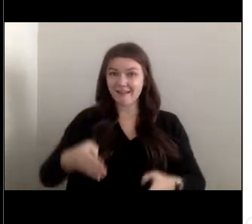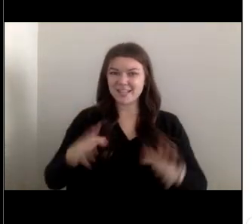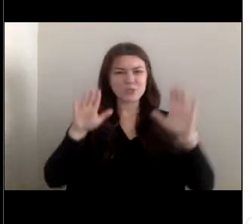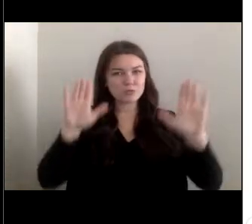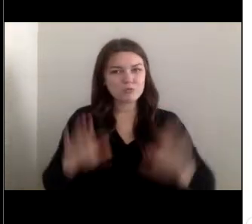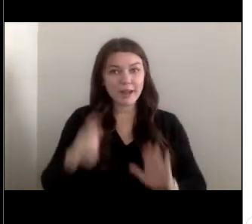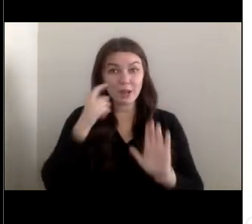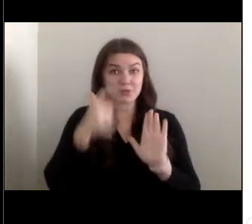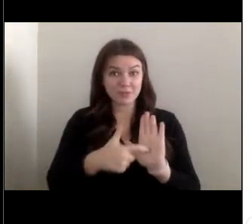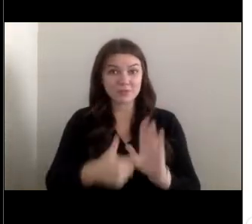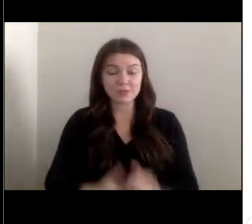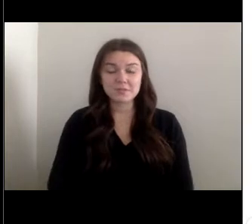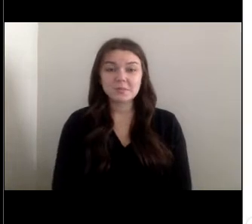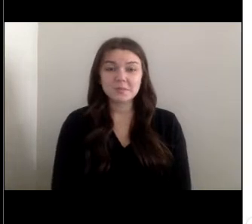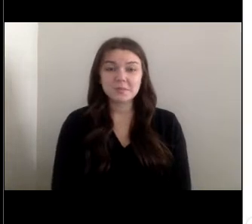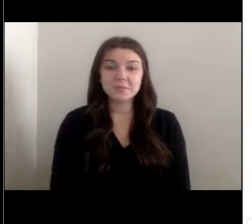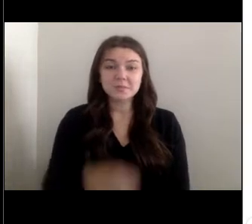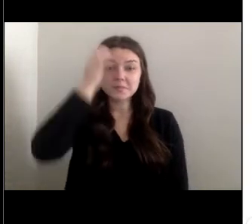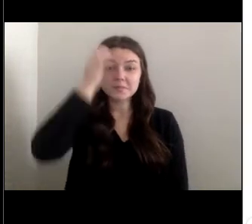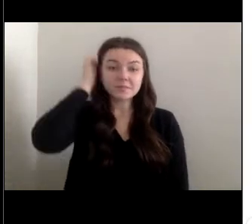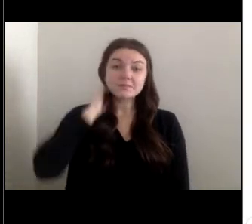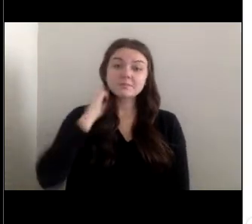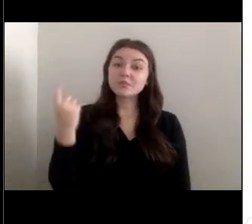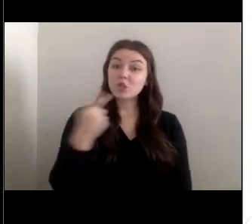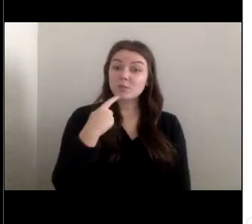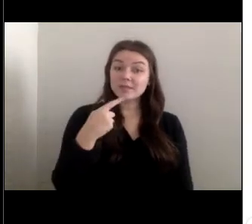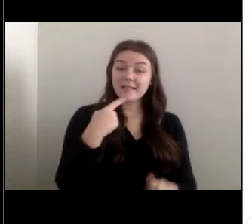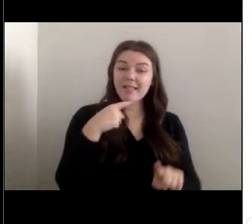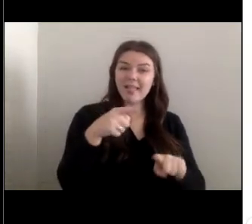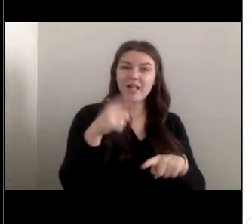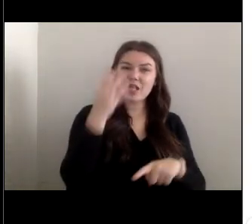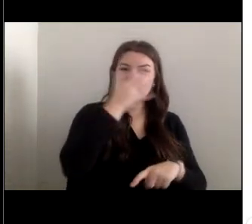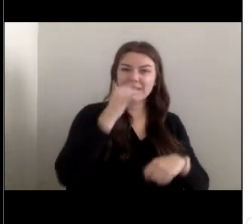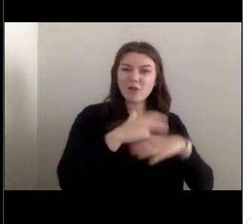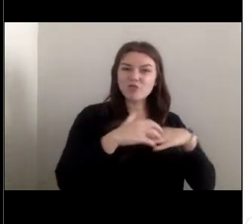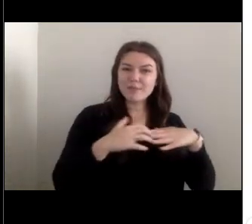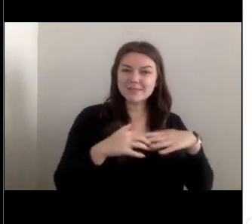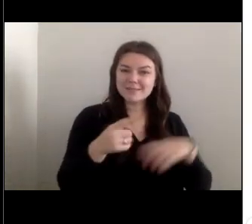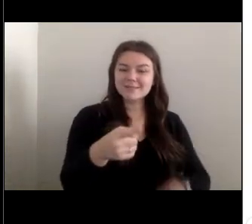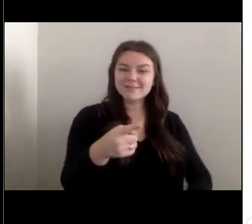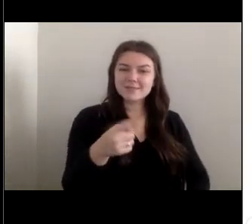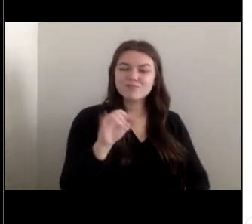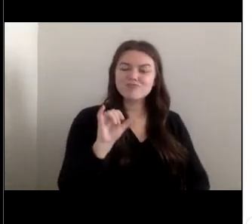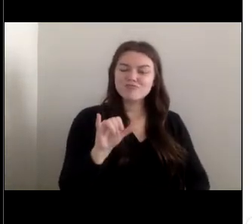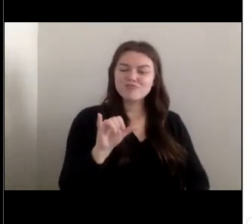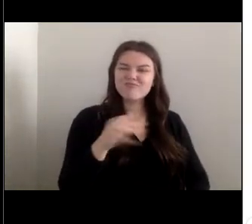So yeah, we heard someone say they look a little bit like grapes, right? And actually I really liked that someone said